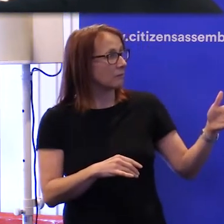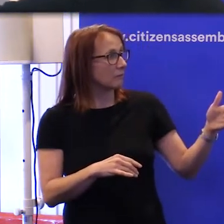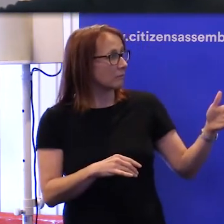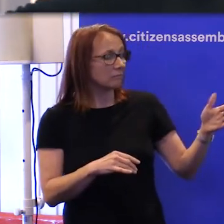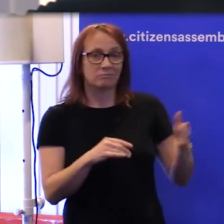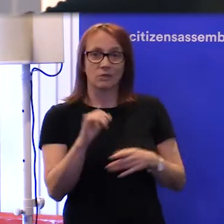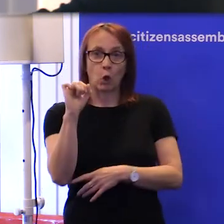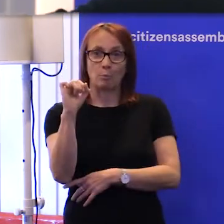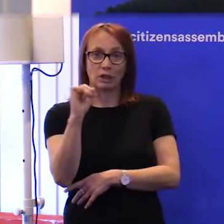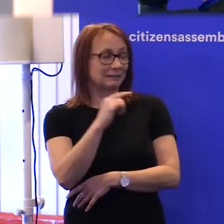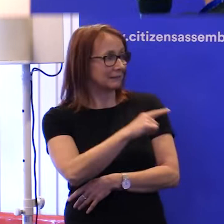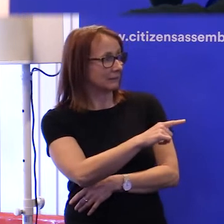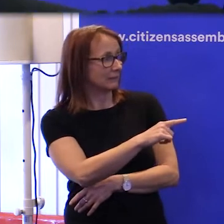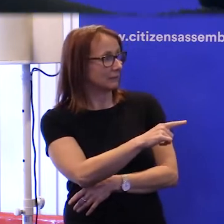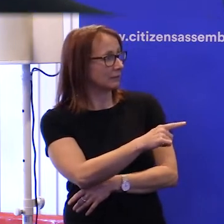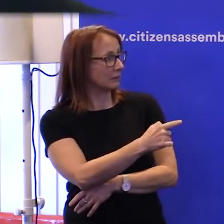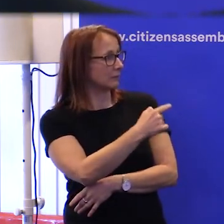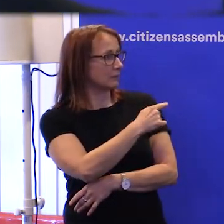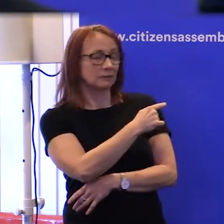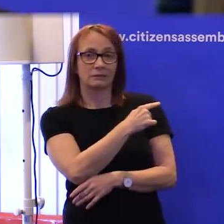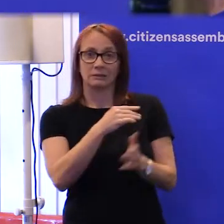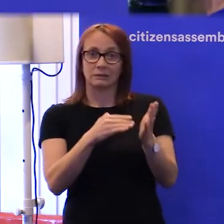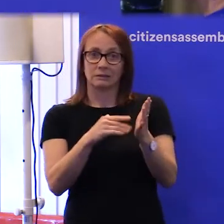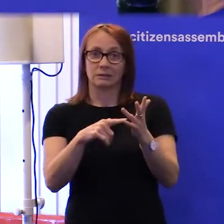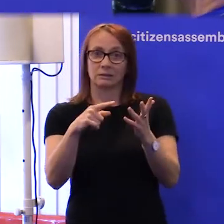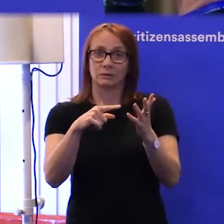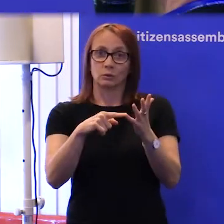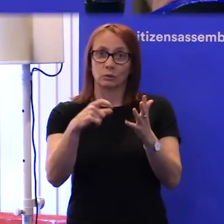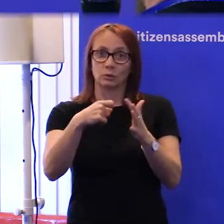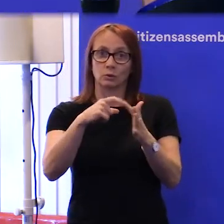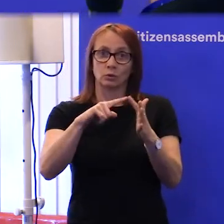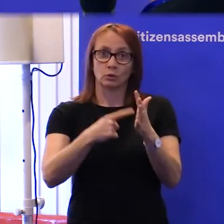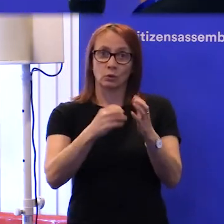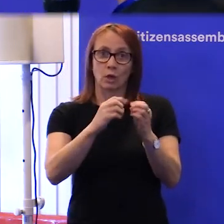there and then we've got Zucco Berg they're from Facebook and just a couple